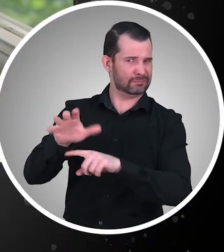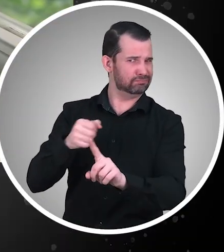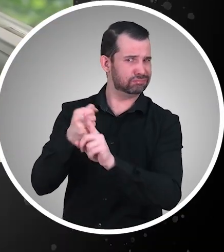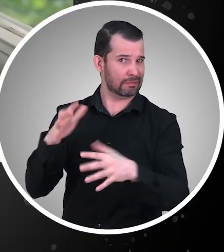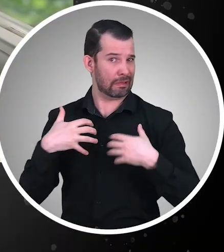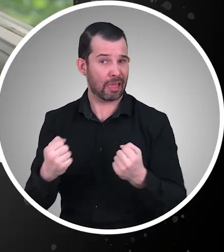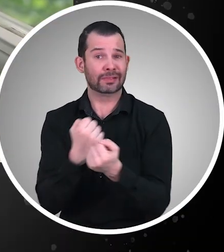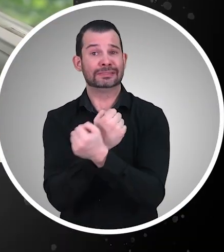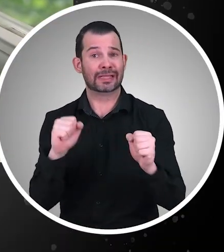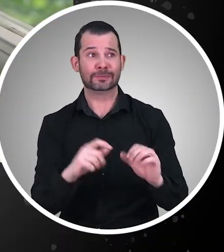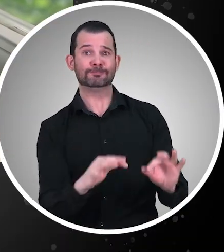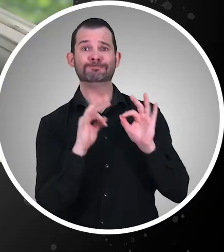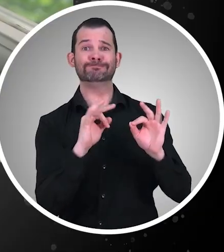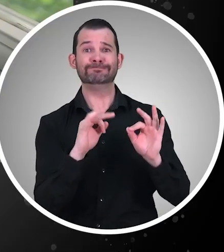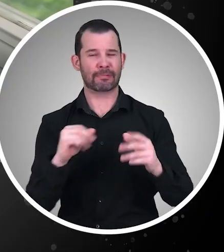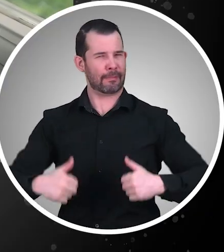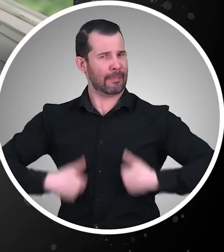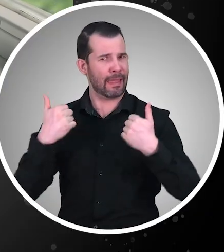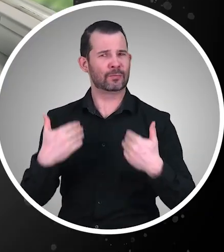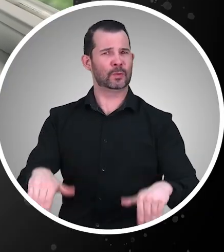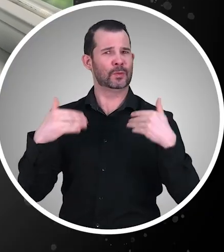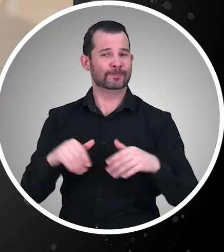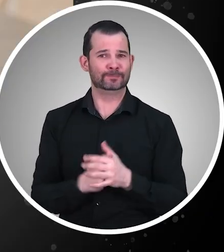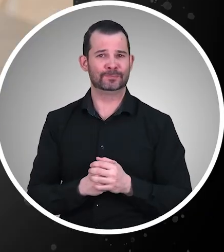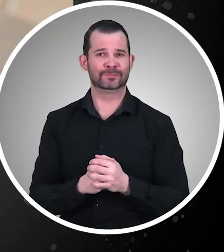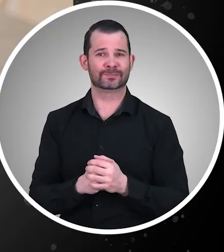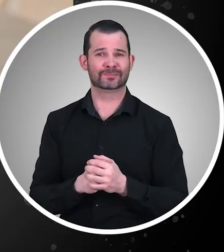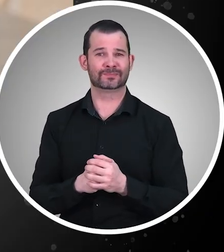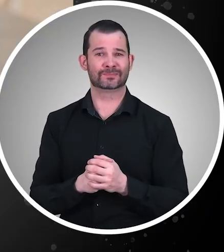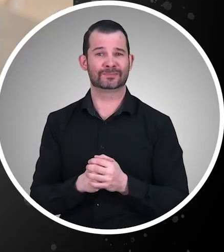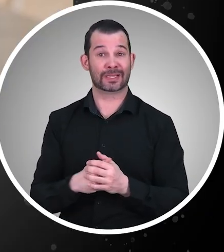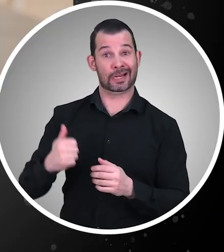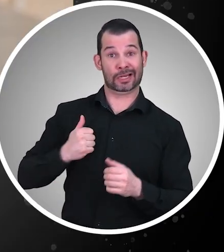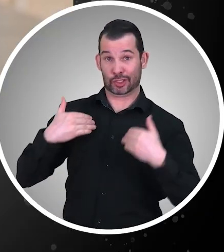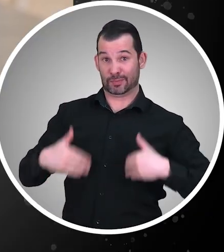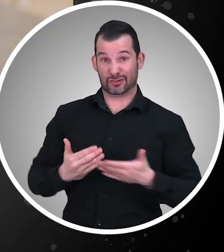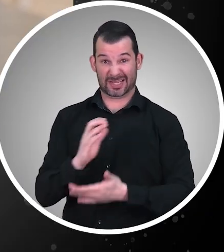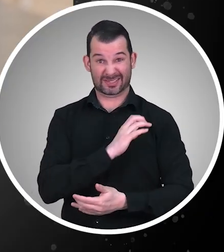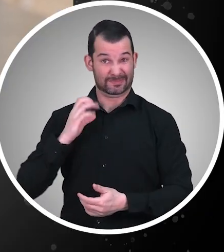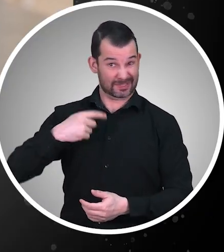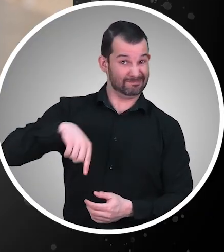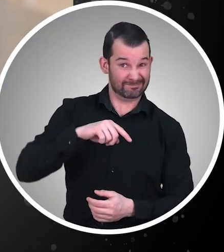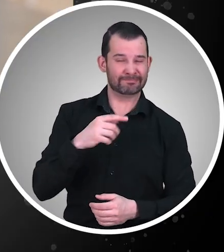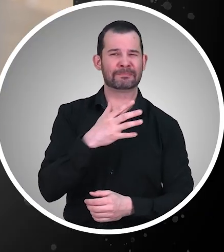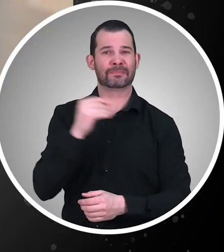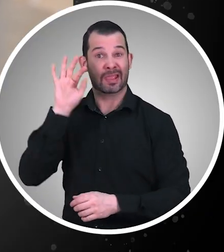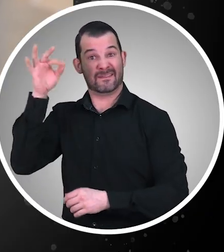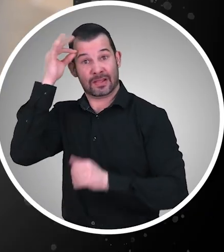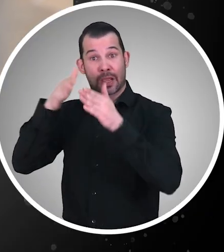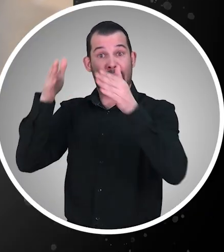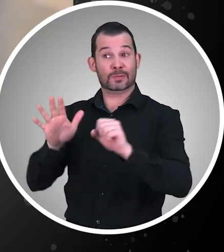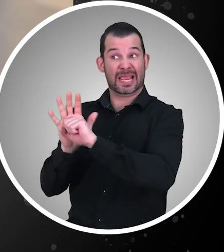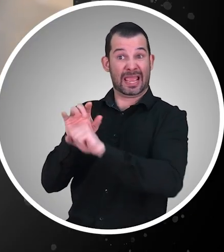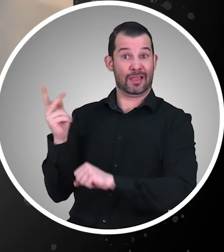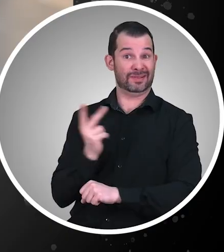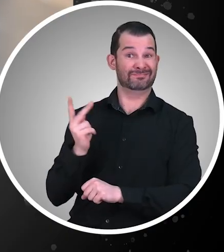safety, well-being, and their lives. The Canadian Human Rights Commission and the Federal Housing Advocate